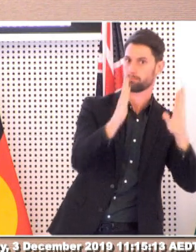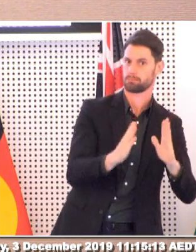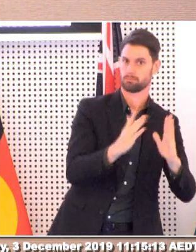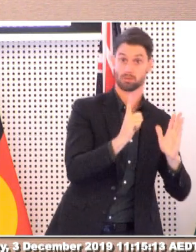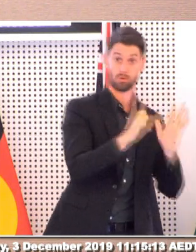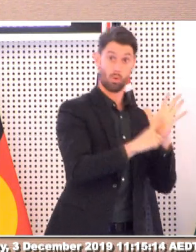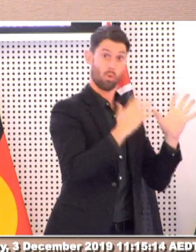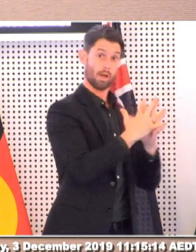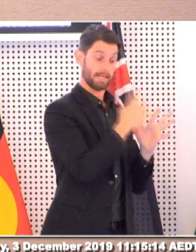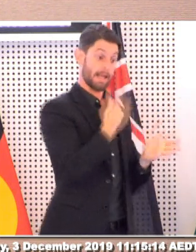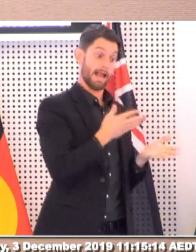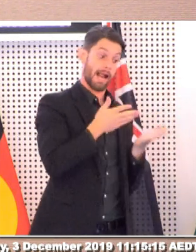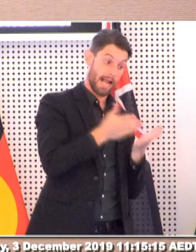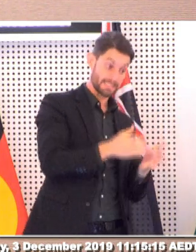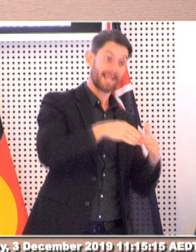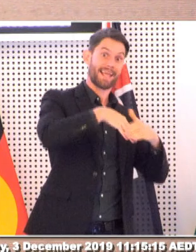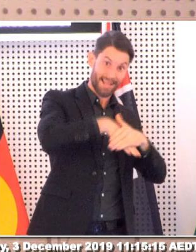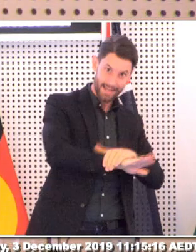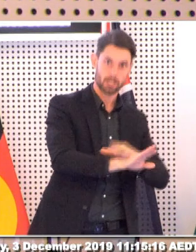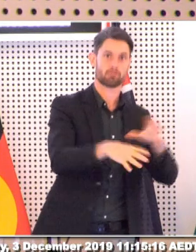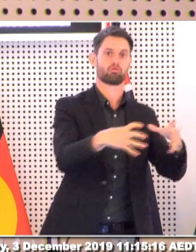to be used in particular contexts, including group homes.